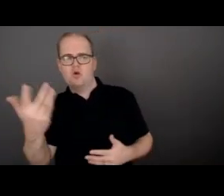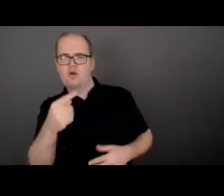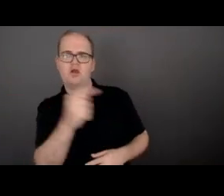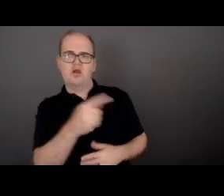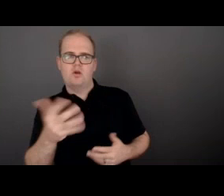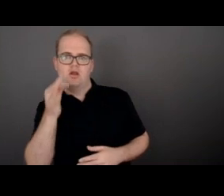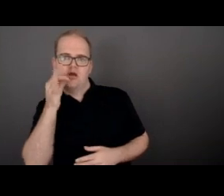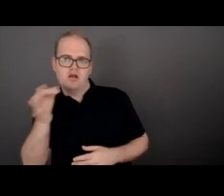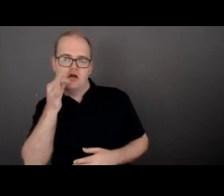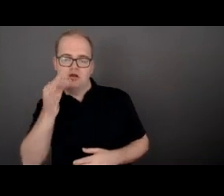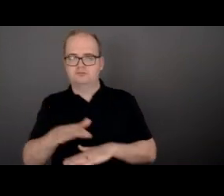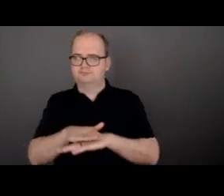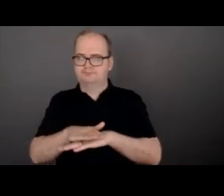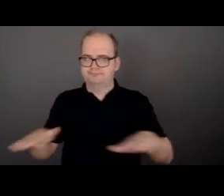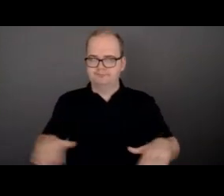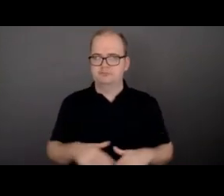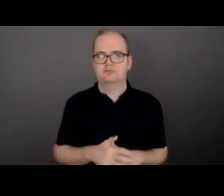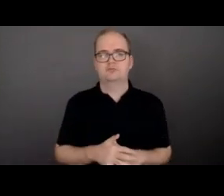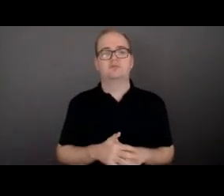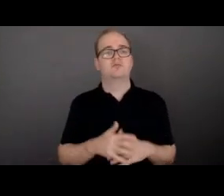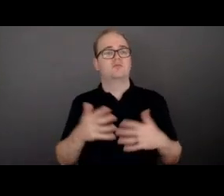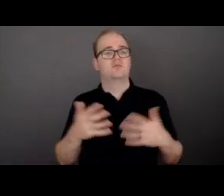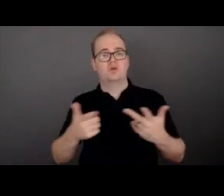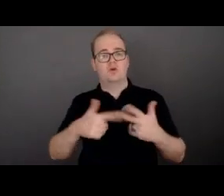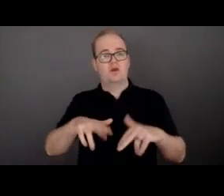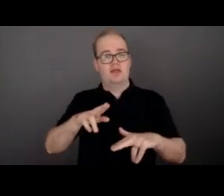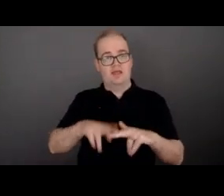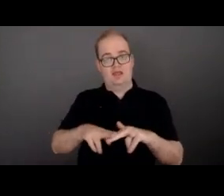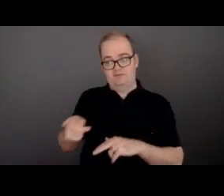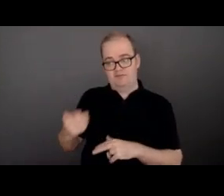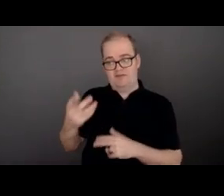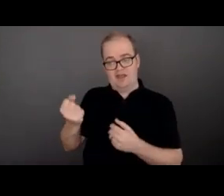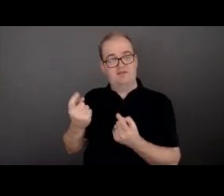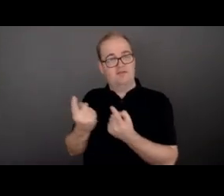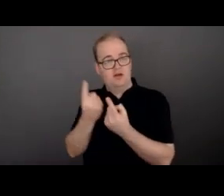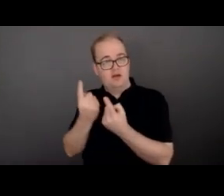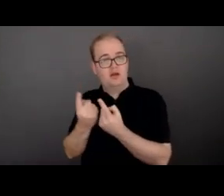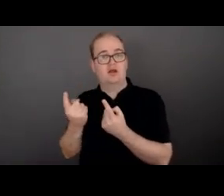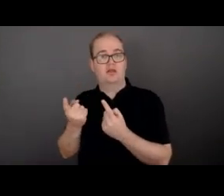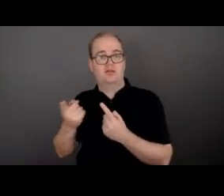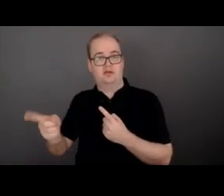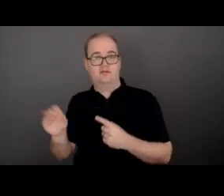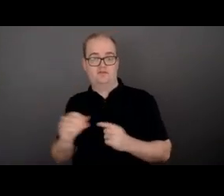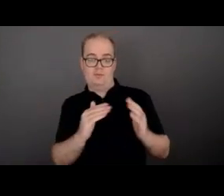So if they've got belongings that they need to recover from the family home and the aggrieved